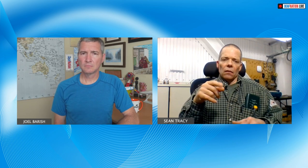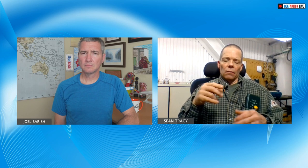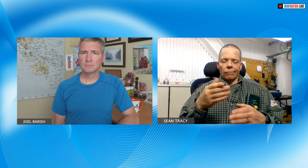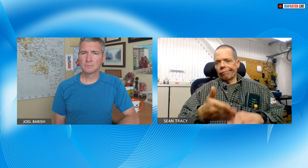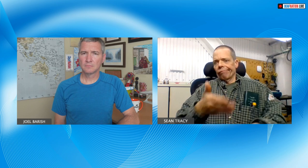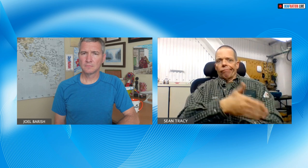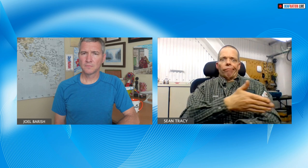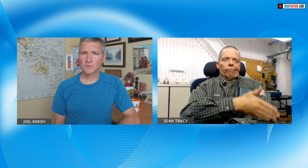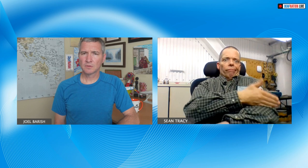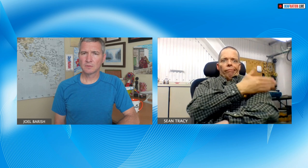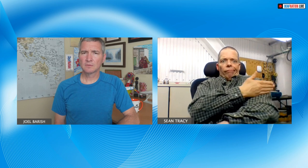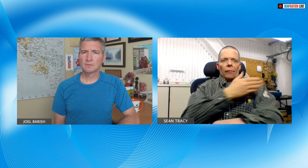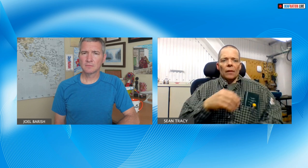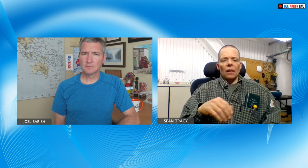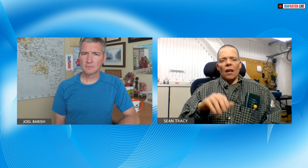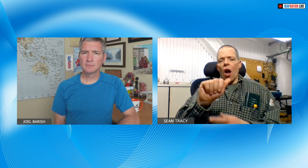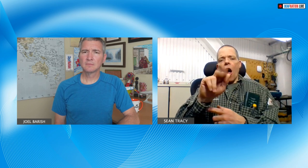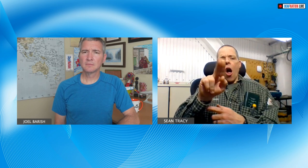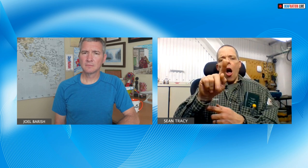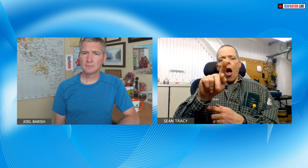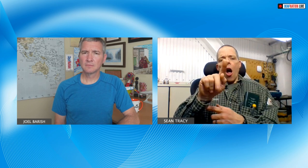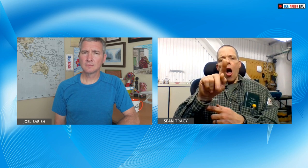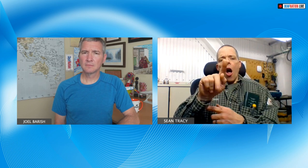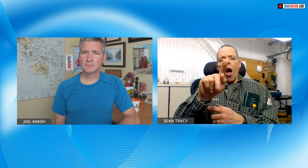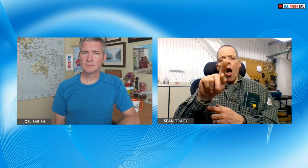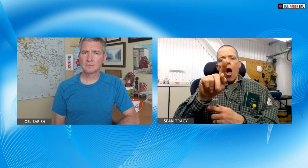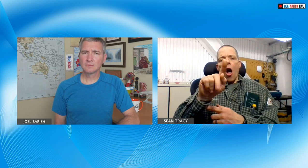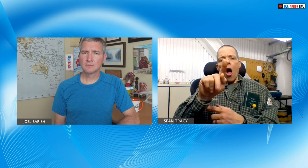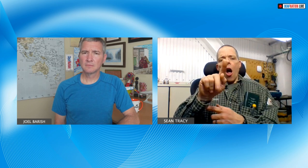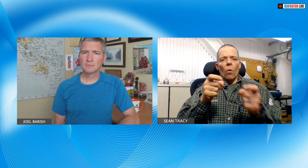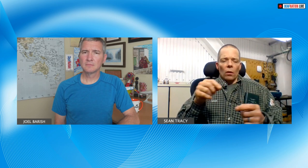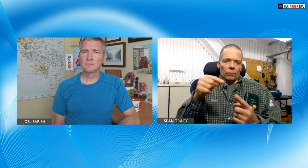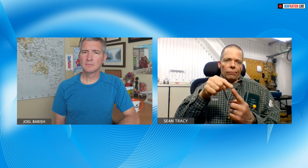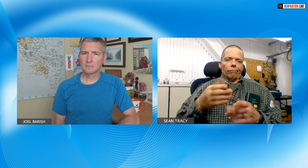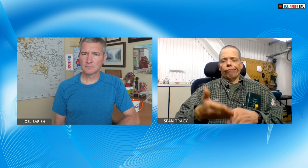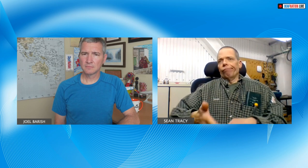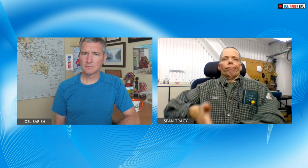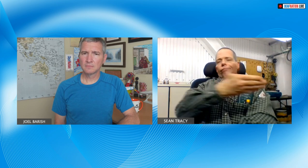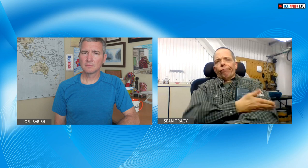Automation has helped us make major improvements. Automation control is part of my job as well.